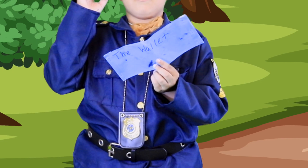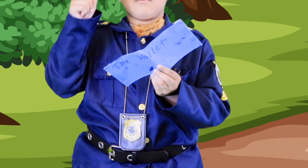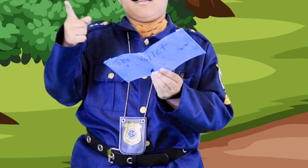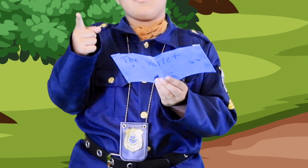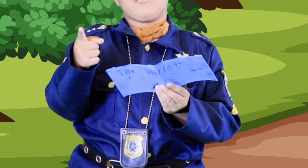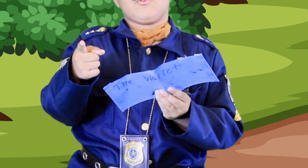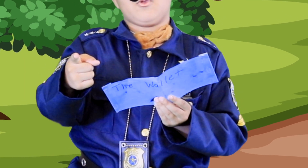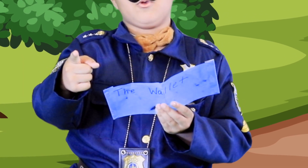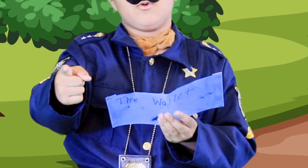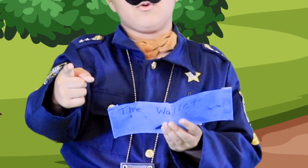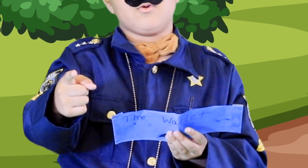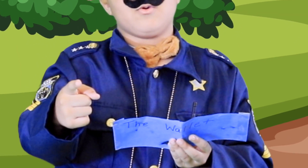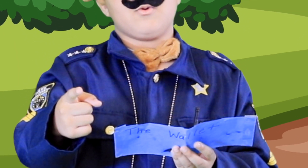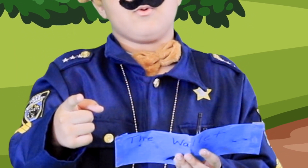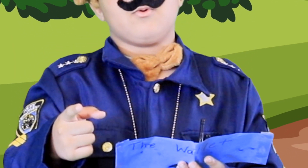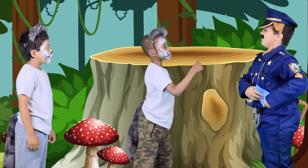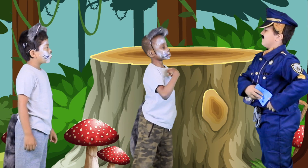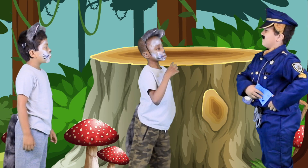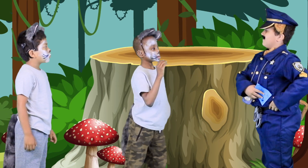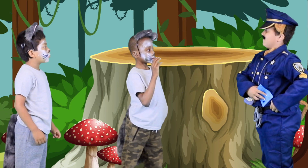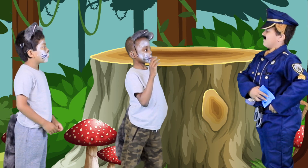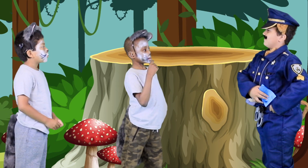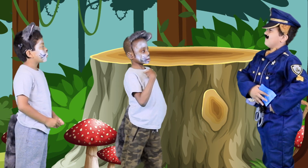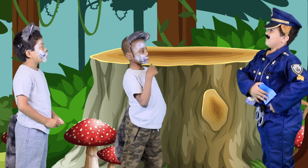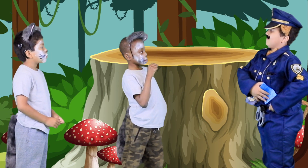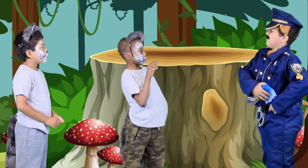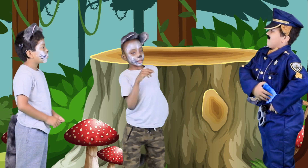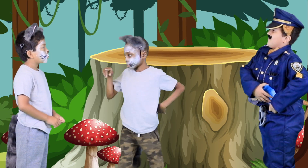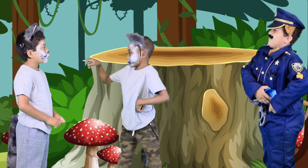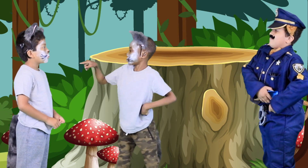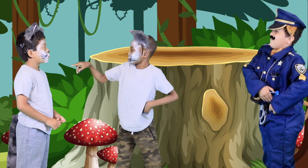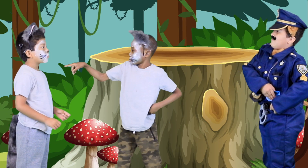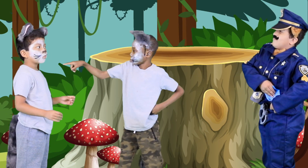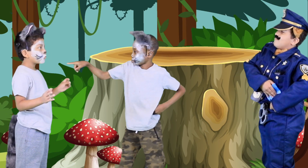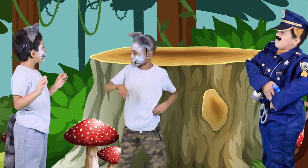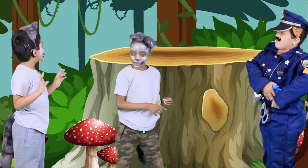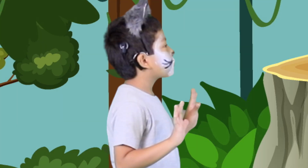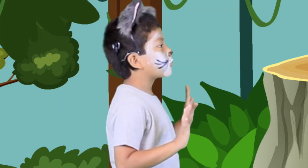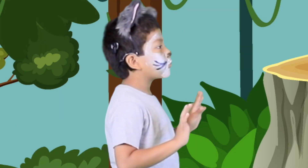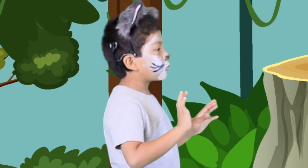Was it you who took it? No. He did. I did not.